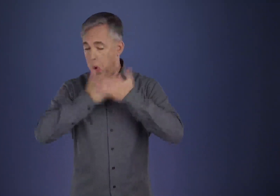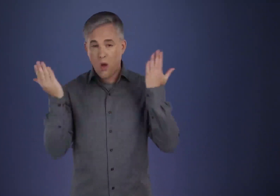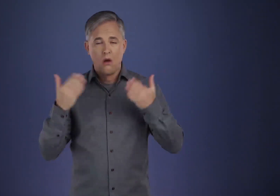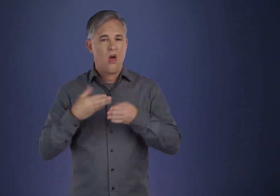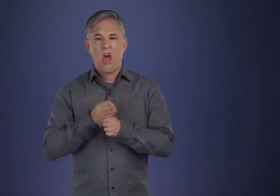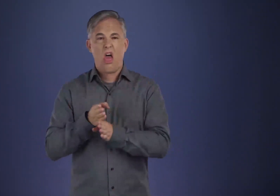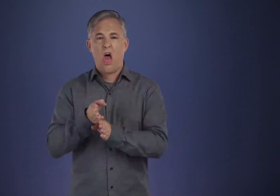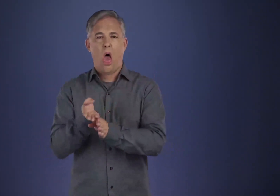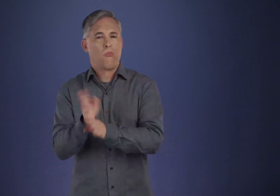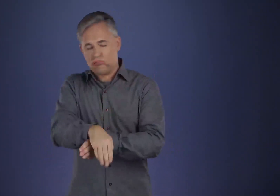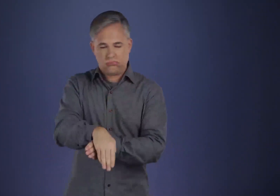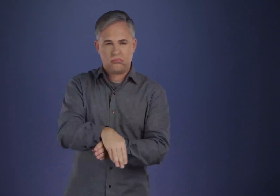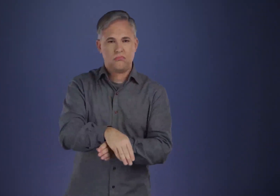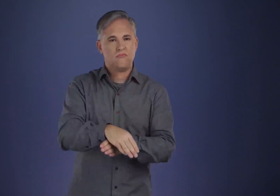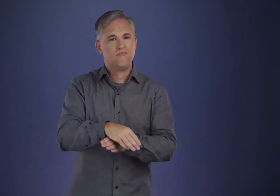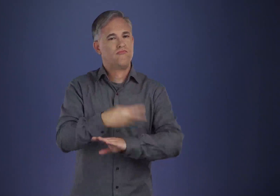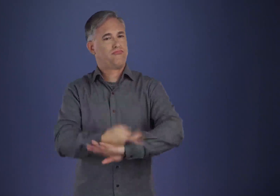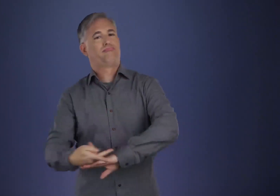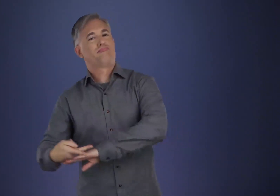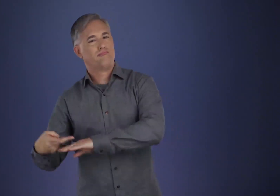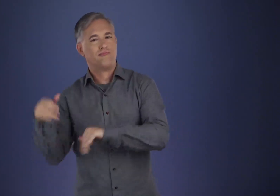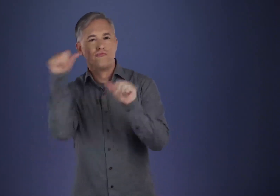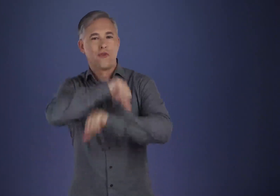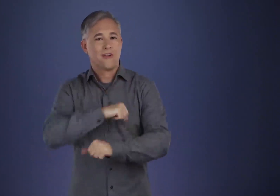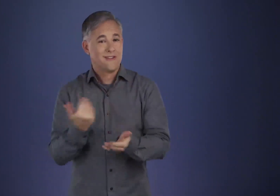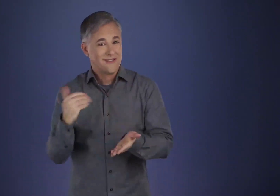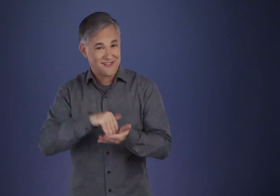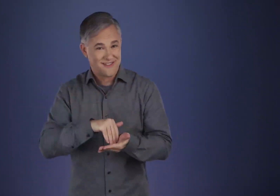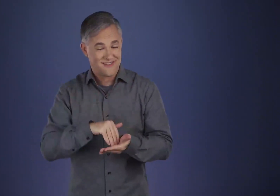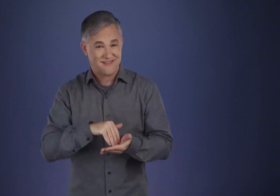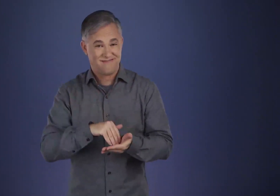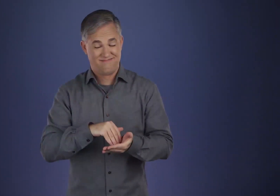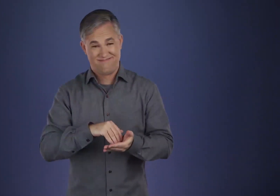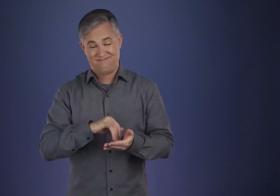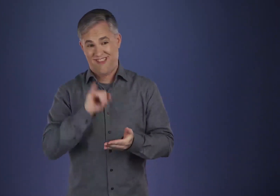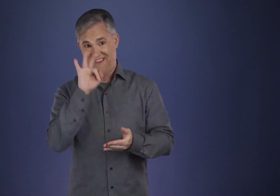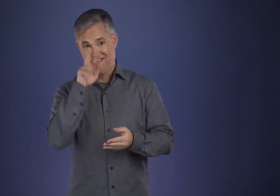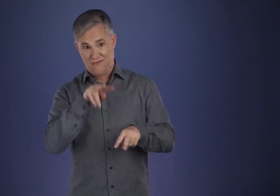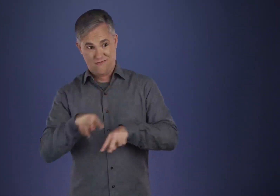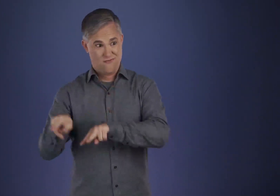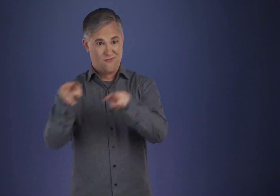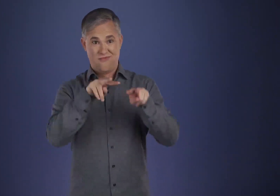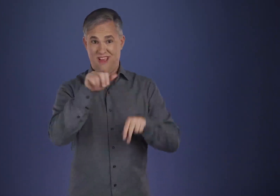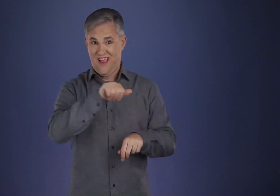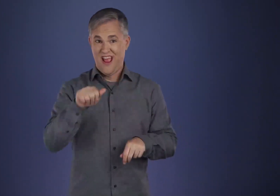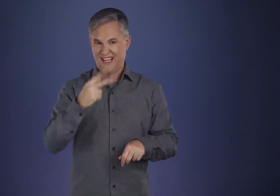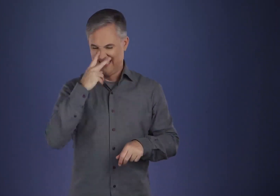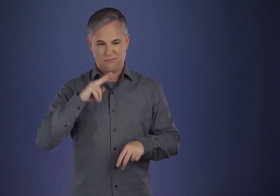A few hemorrhage so badly that — drained of all A.A. spirit and principle — they get drunk.